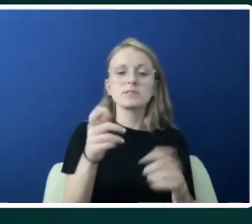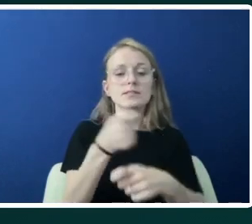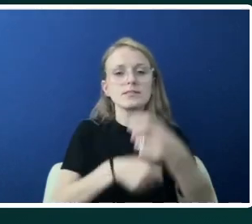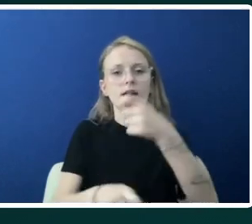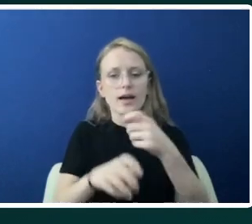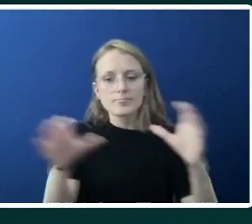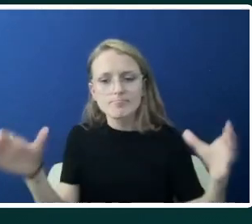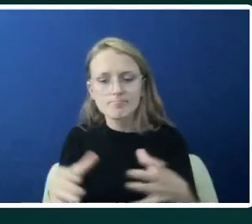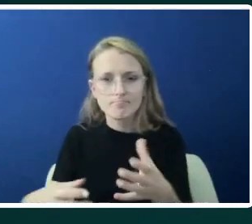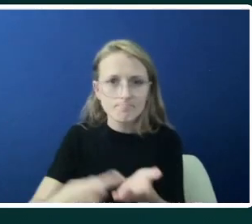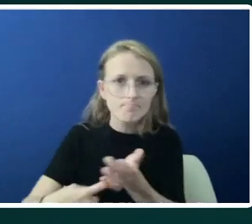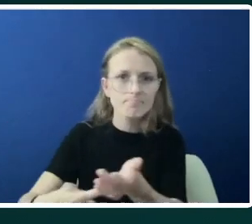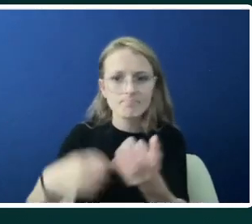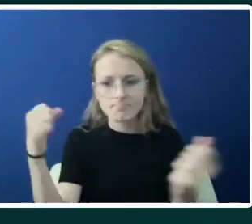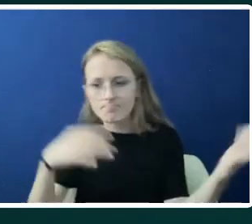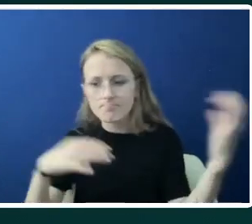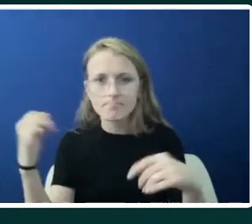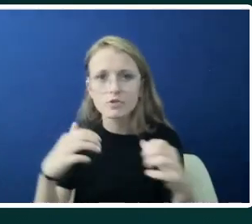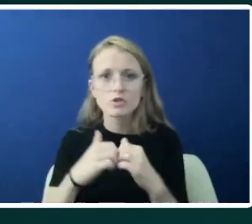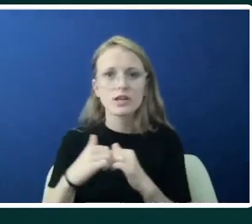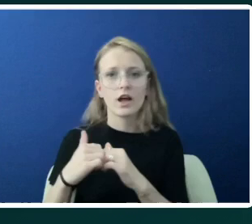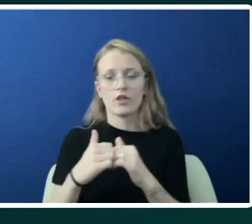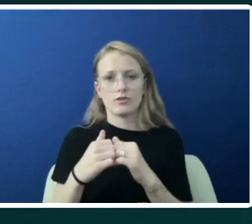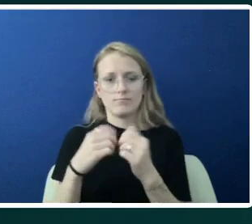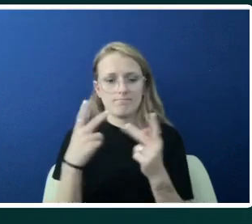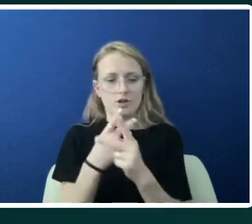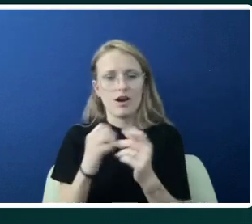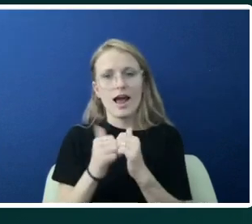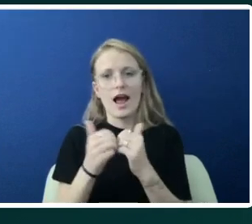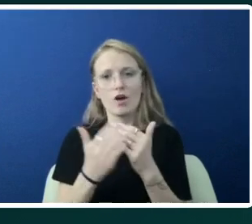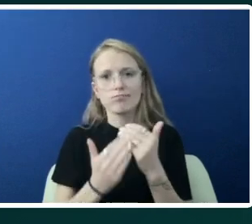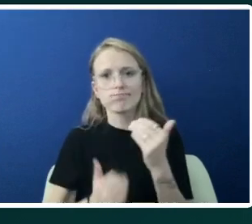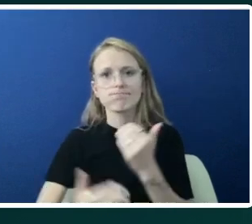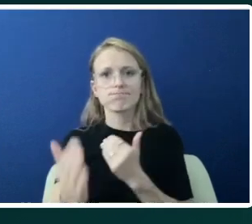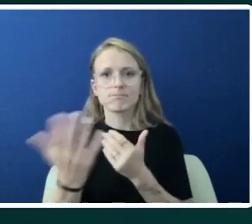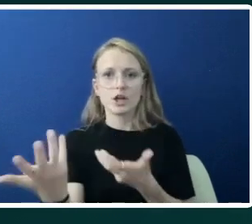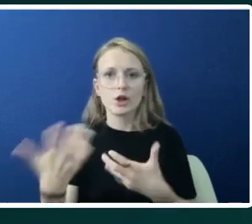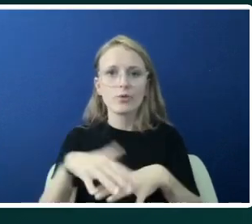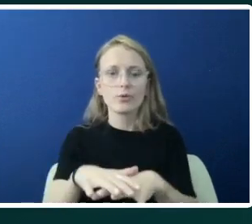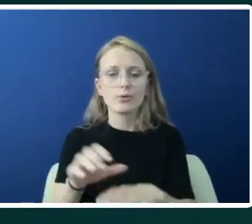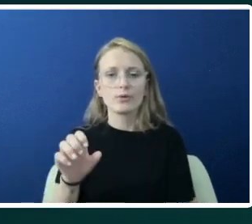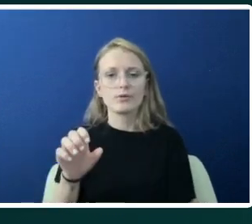please. That was the genesis of this project, which is the Digital Democratic Dialogue,